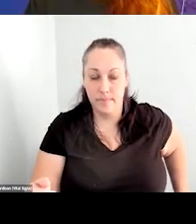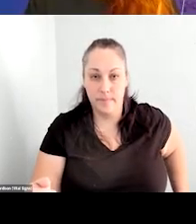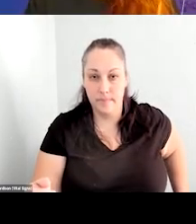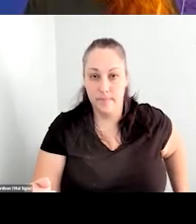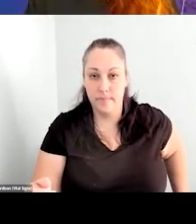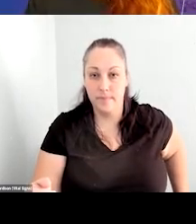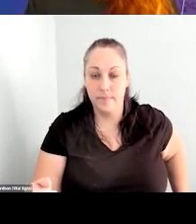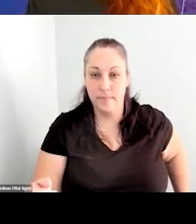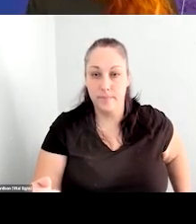Bonnie Green: Thank you, Luis.